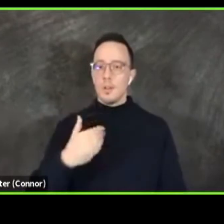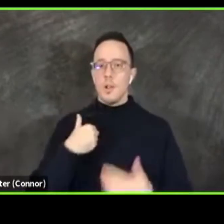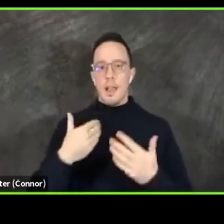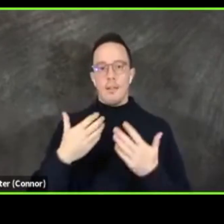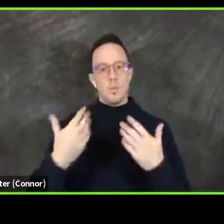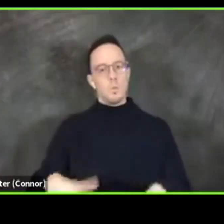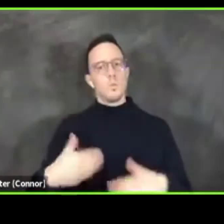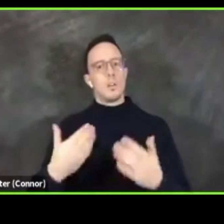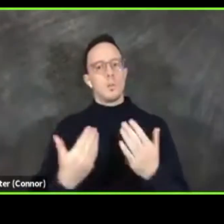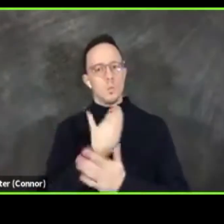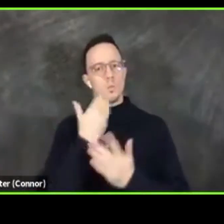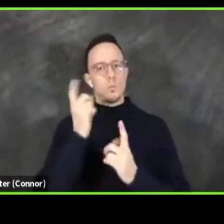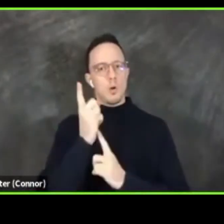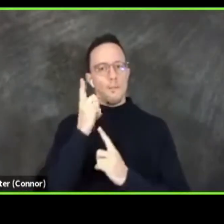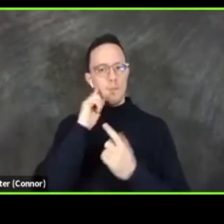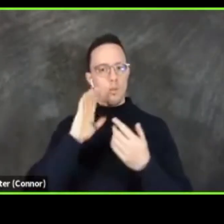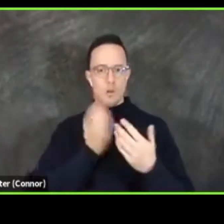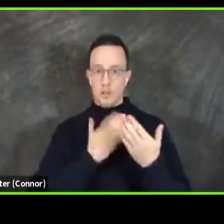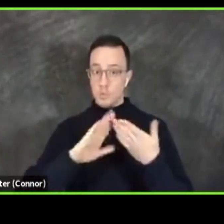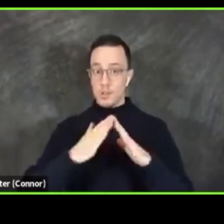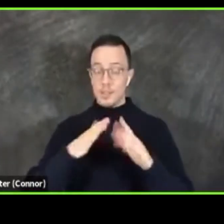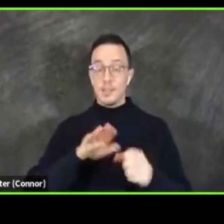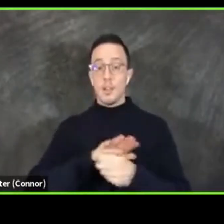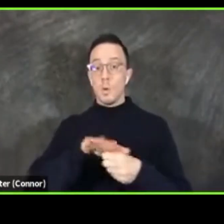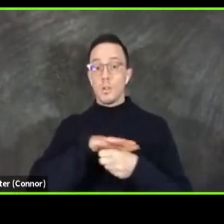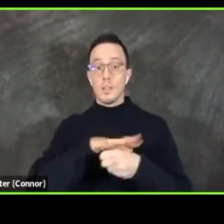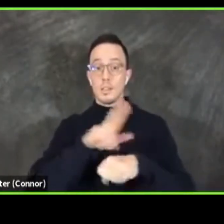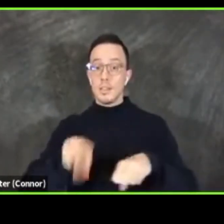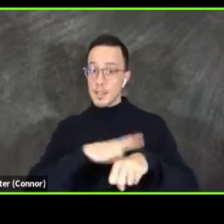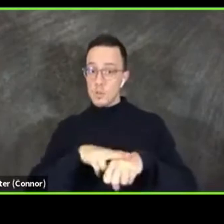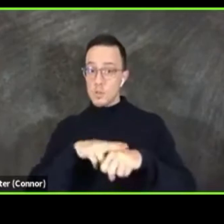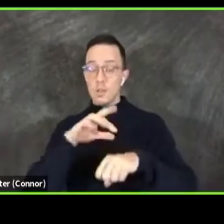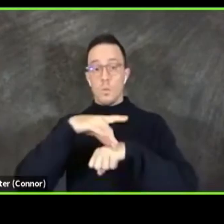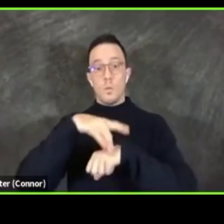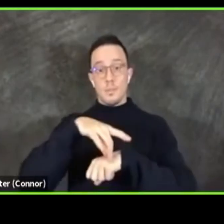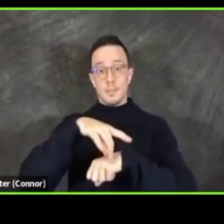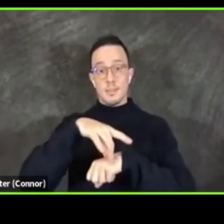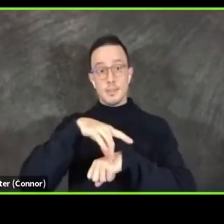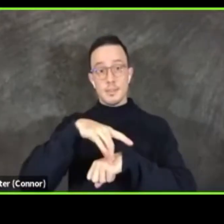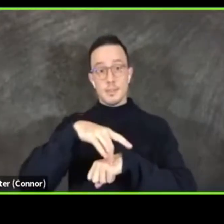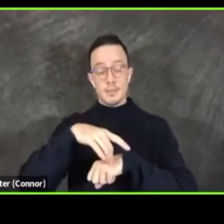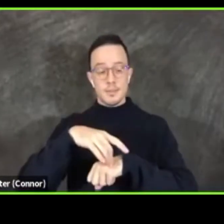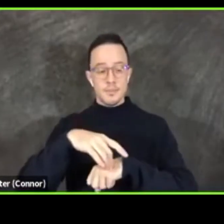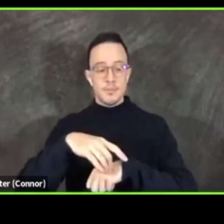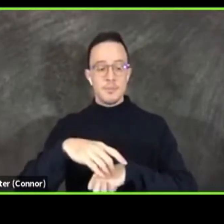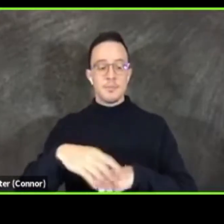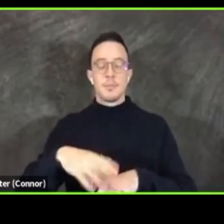LOCALLY, NATIONALLY AND GLOBALLY. AT THE HEIGHT OF A VOLATILE NATIONAL AND INTERNATIONAL CLIMATE, FEELING THE URGENCY